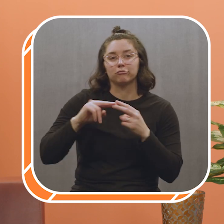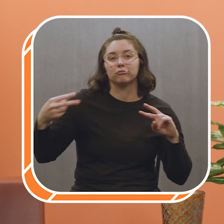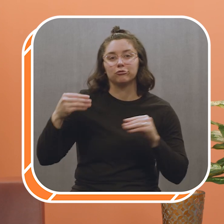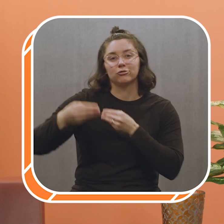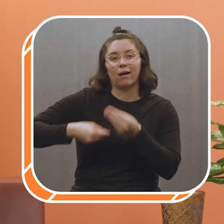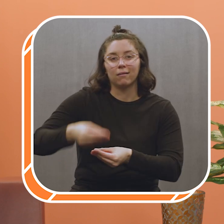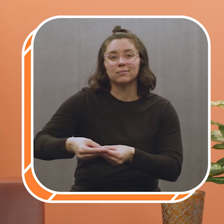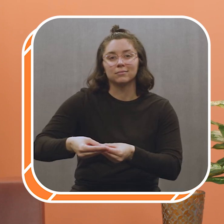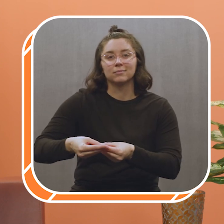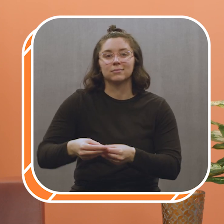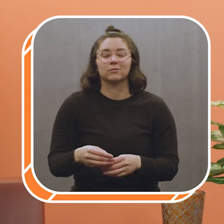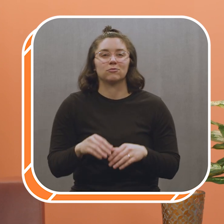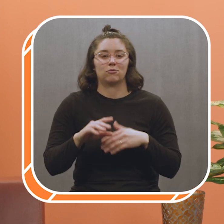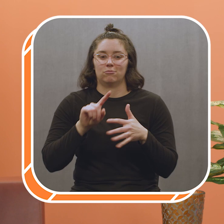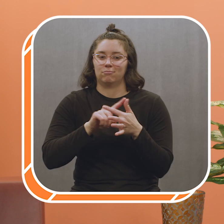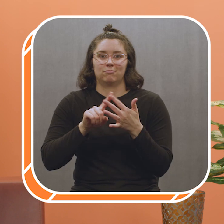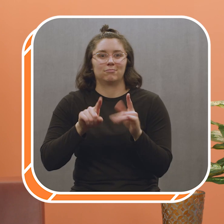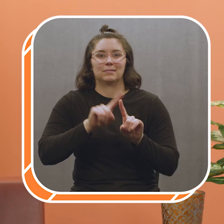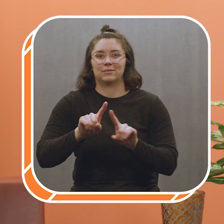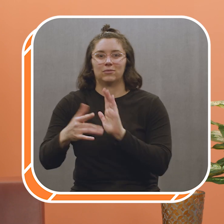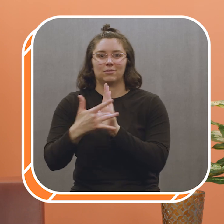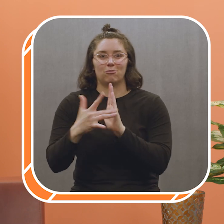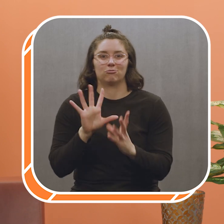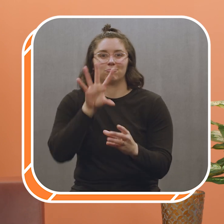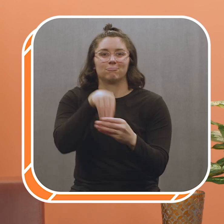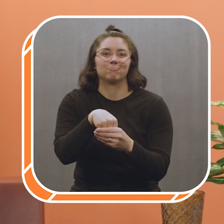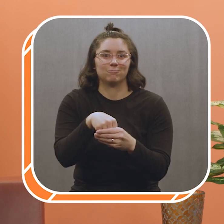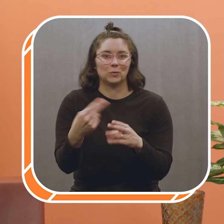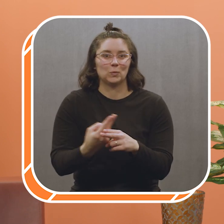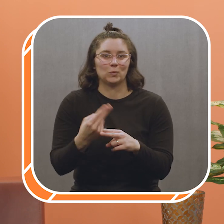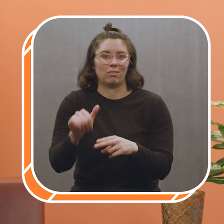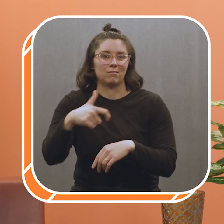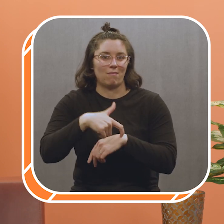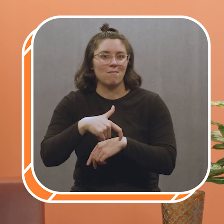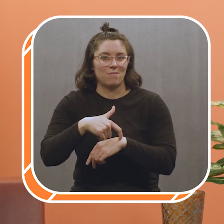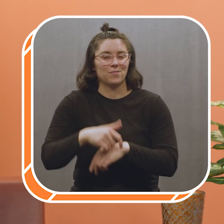and all of the different technology that we were using at the time.